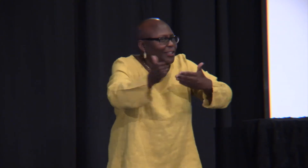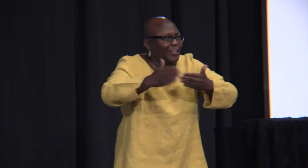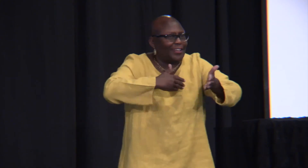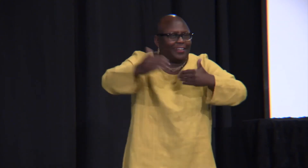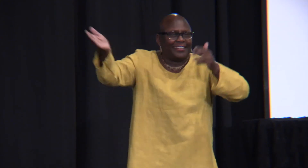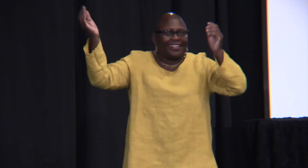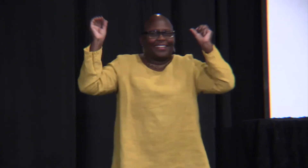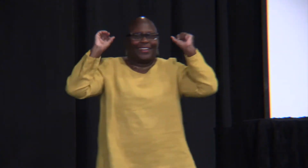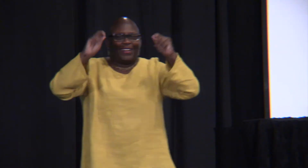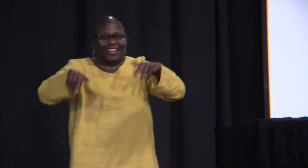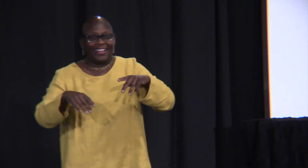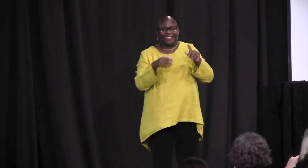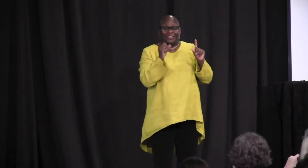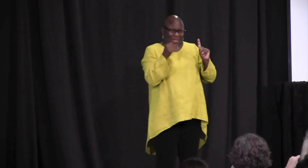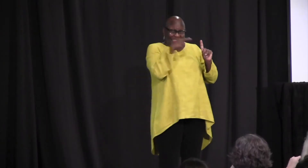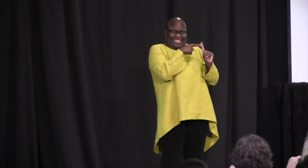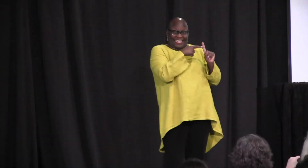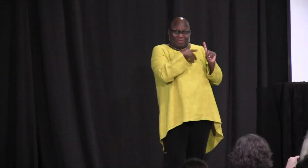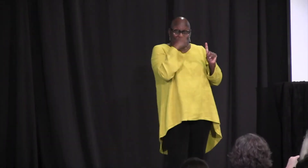He has the most beautiful language in both English and ASL.